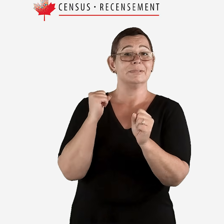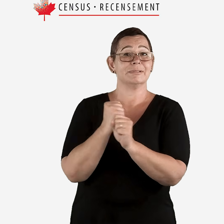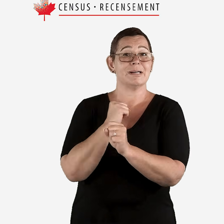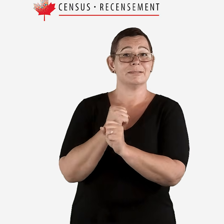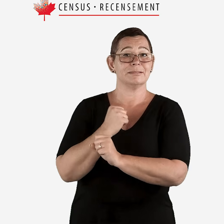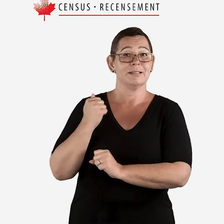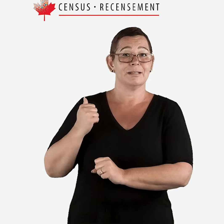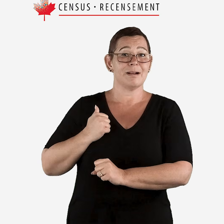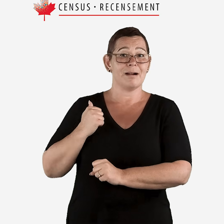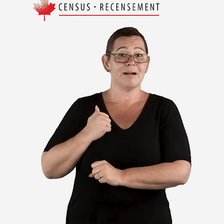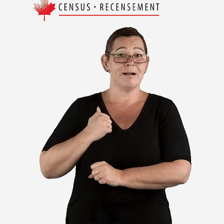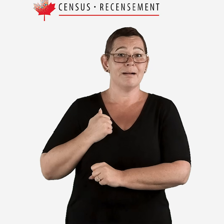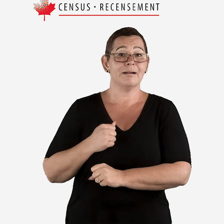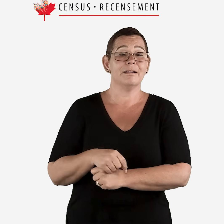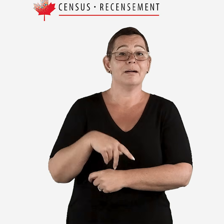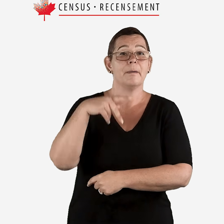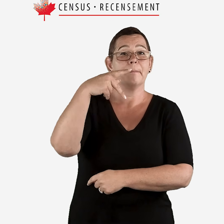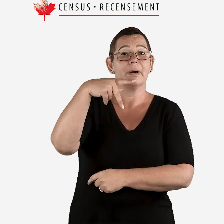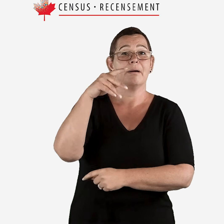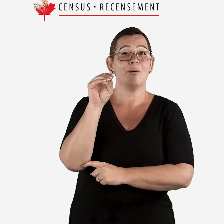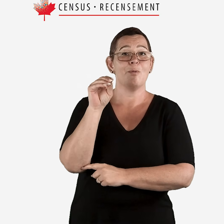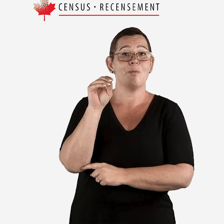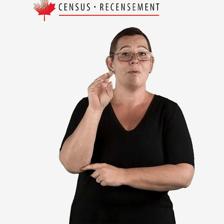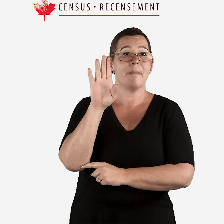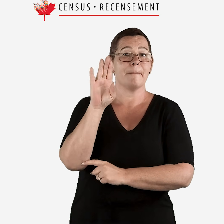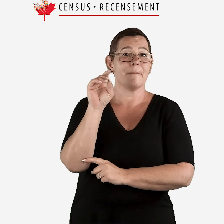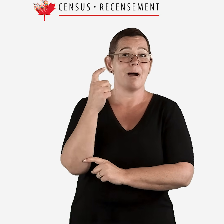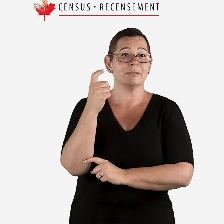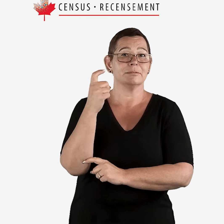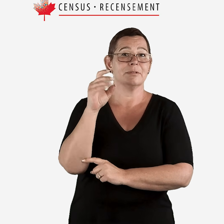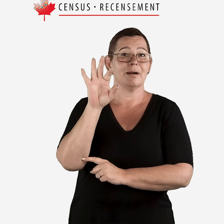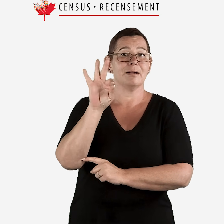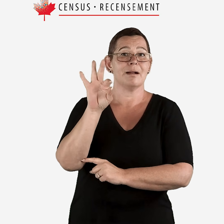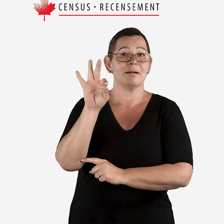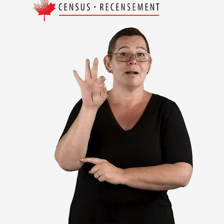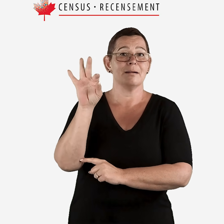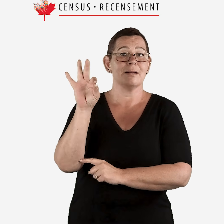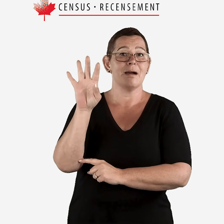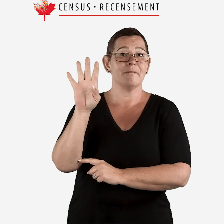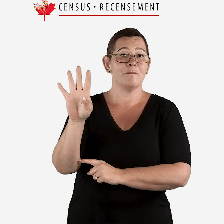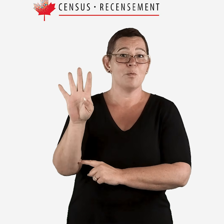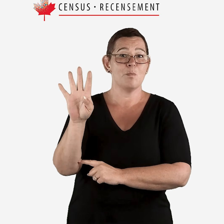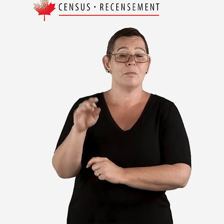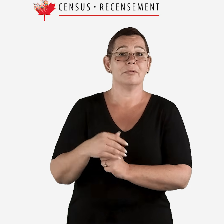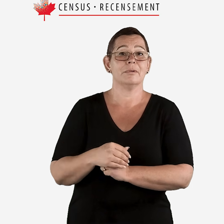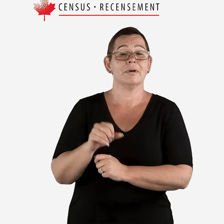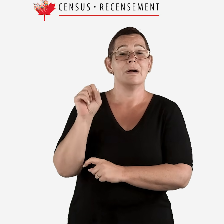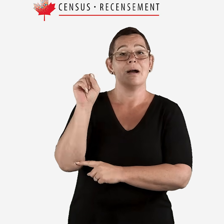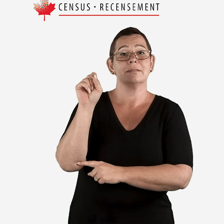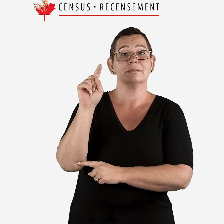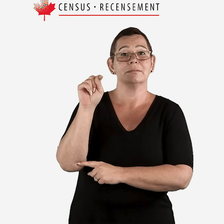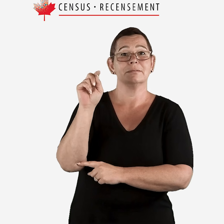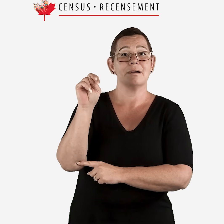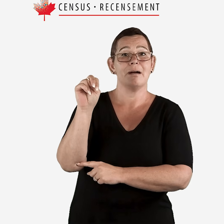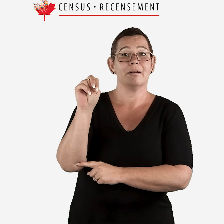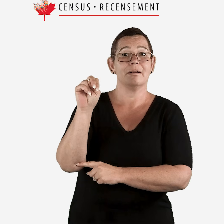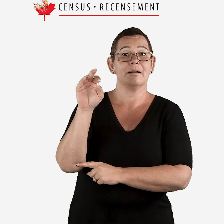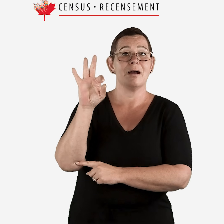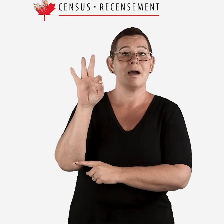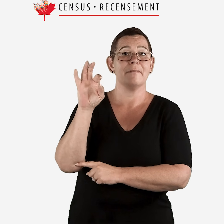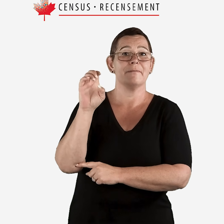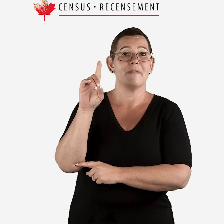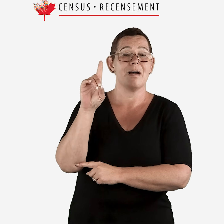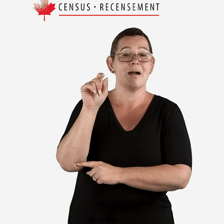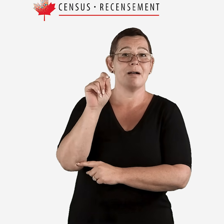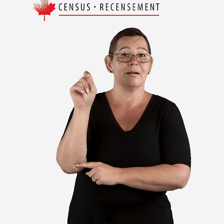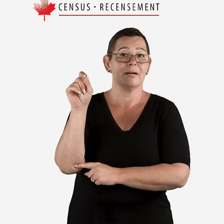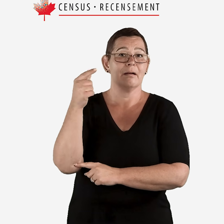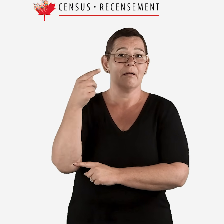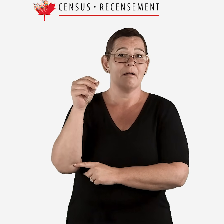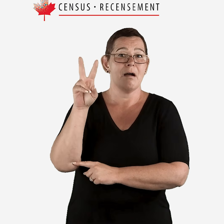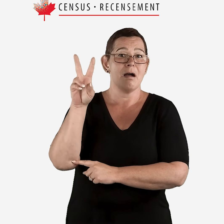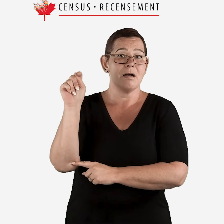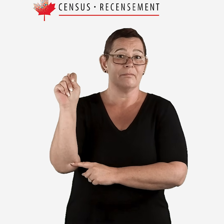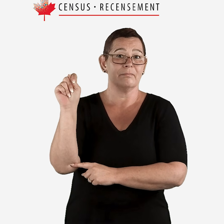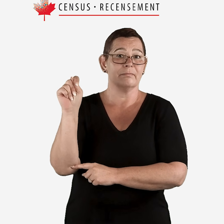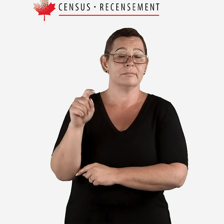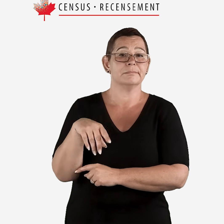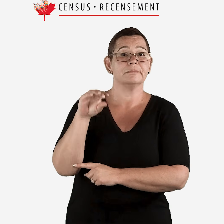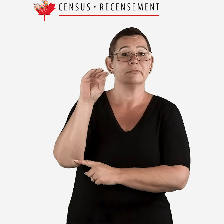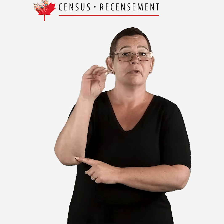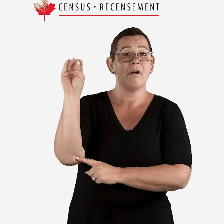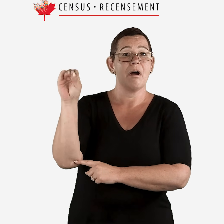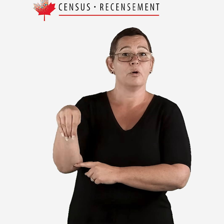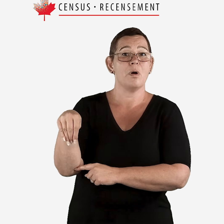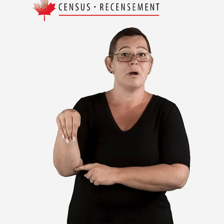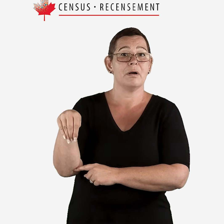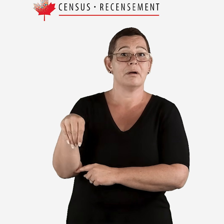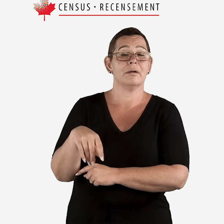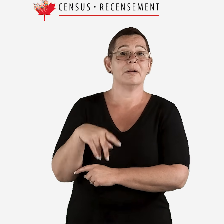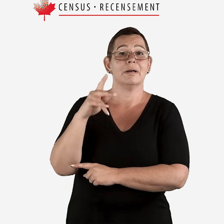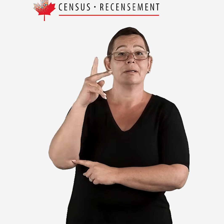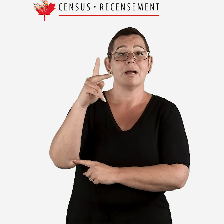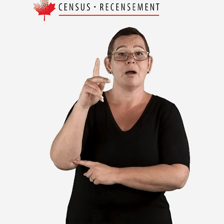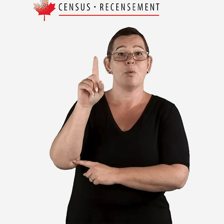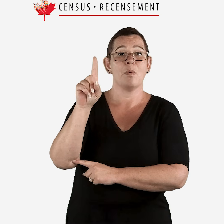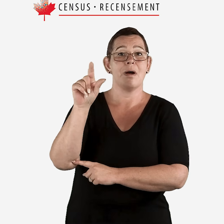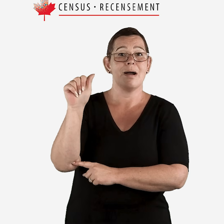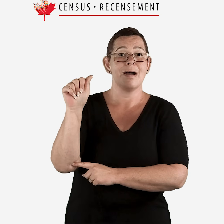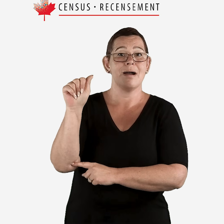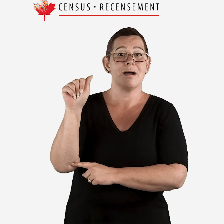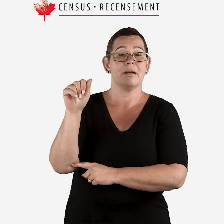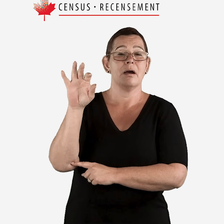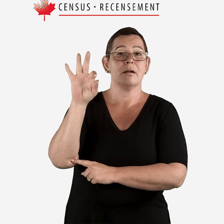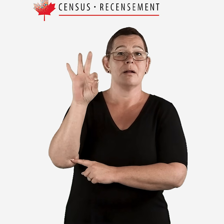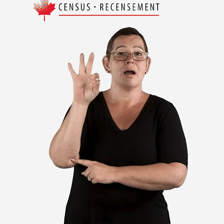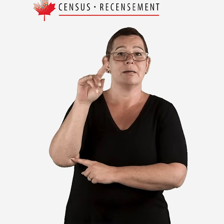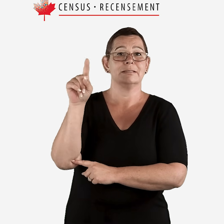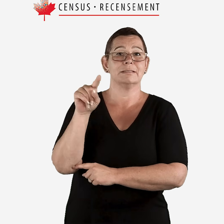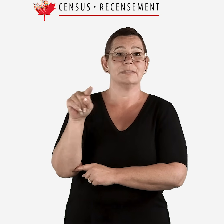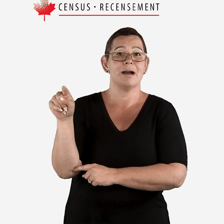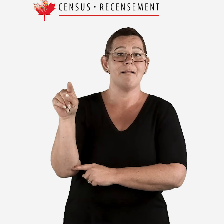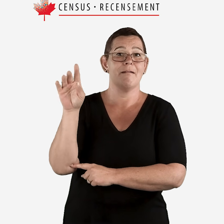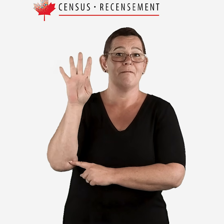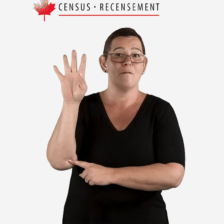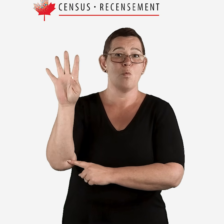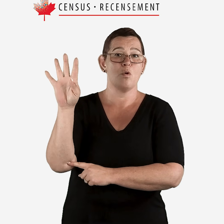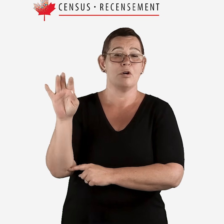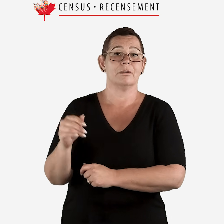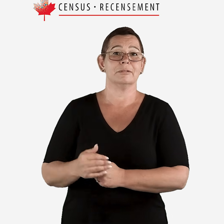Statistics Canada PO BOX 99994 STN FED-GOVT Ottawa, K1A 9Z4